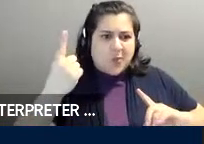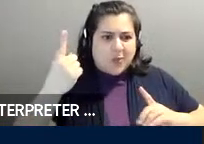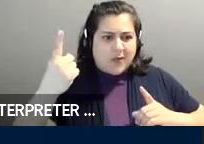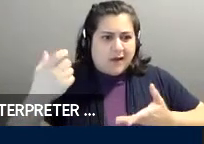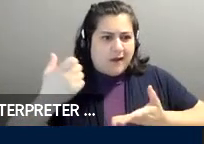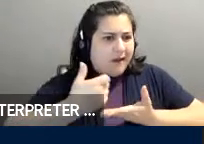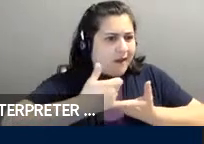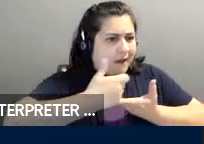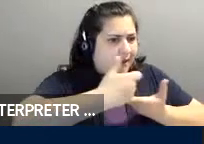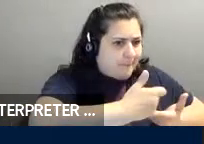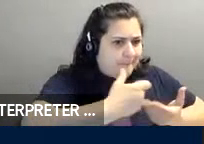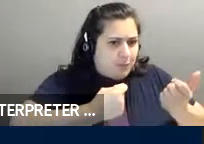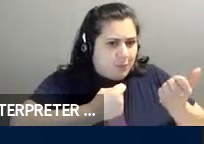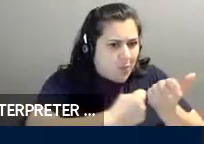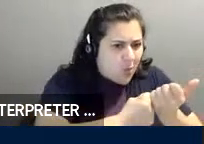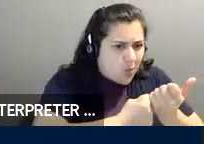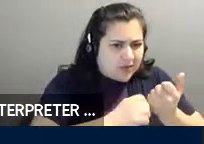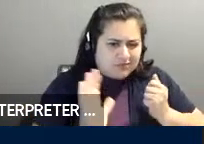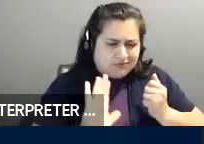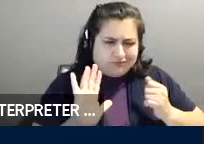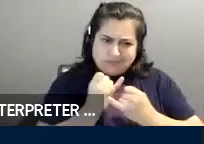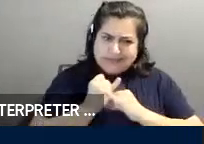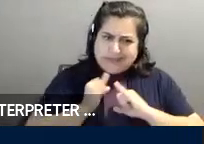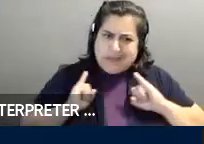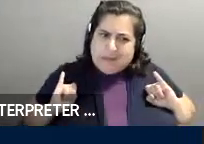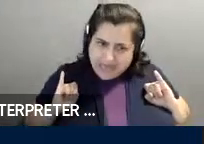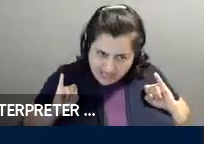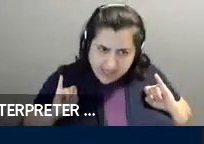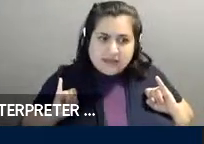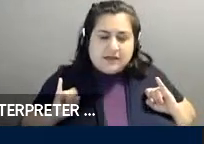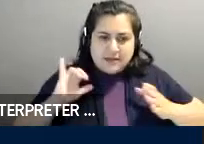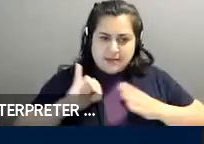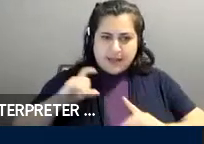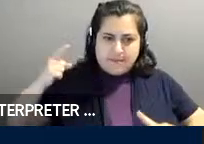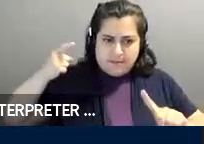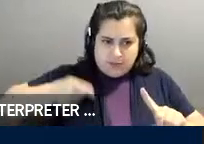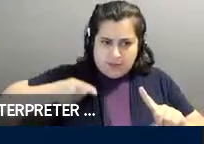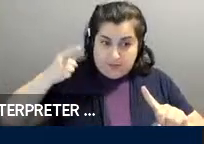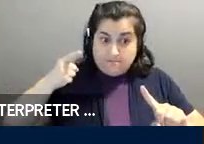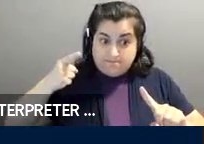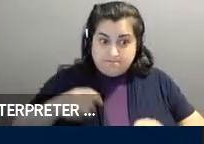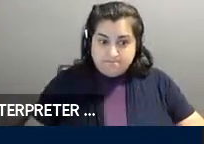And so it's about that independent access is what's really important here to note.